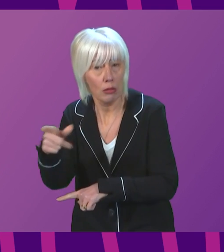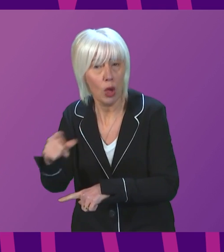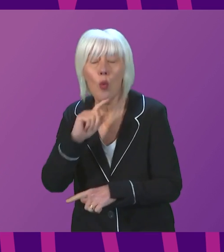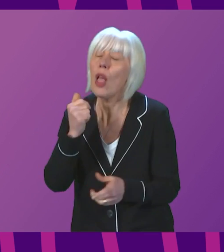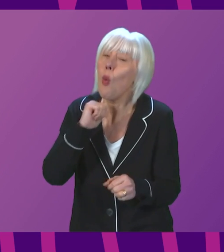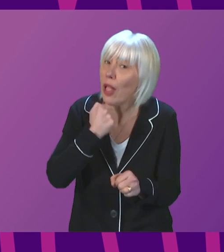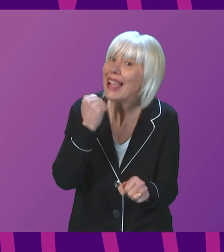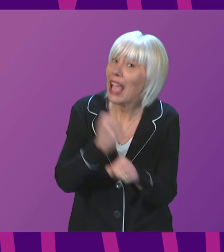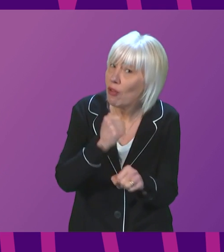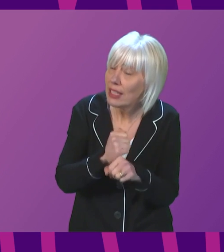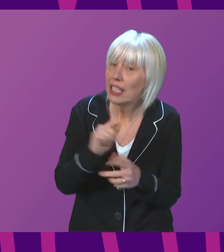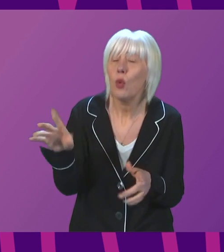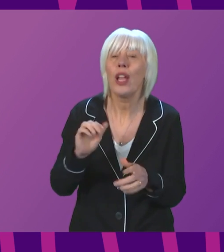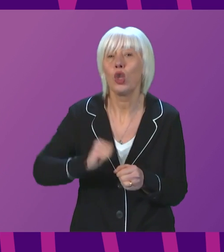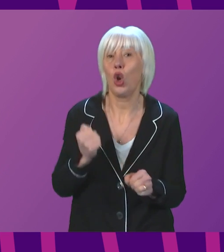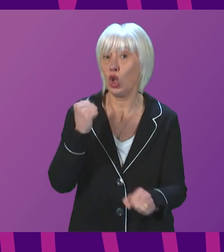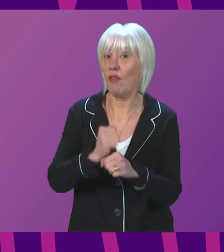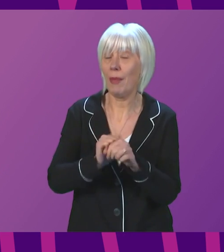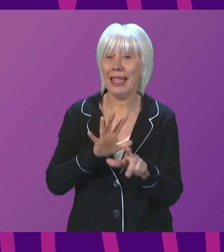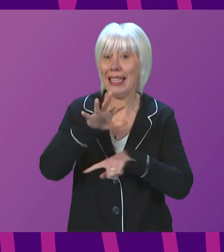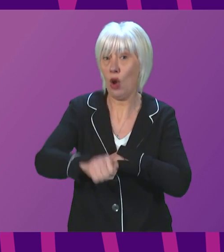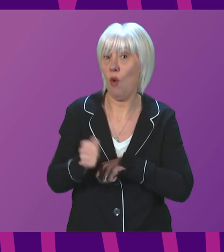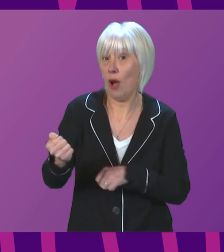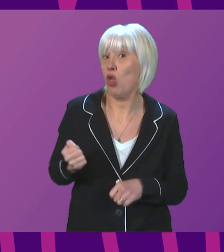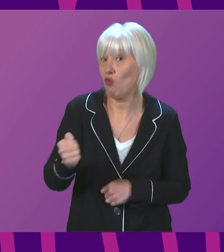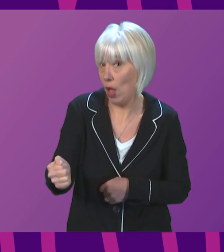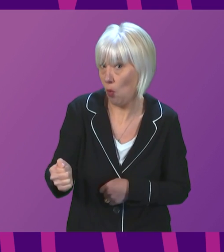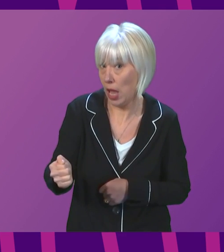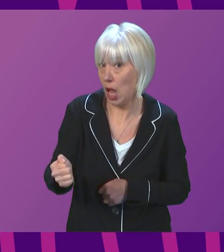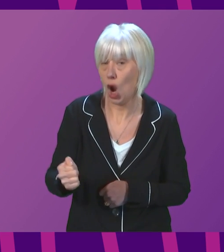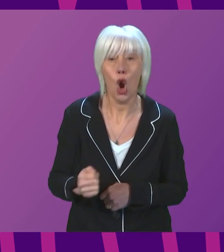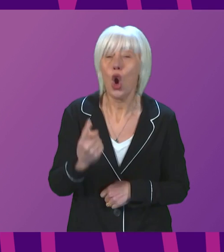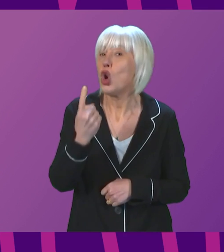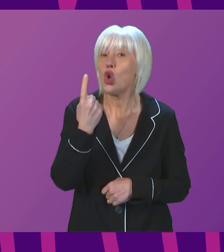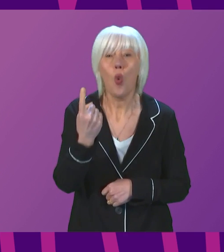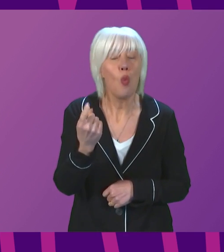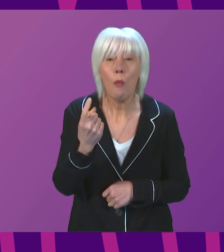that, when the Scottish Government assumes control of ScotRail, not one further service will be cut?